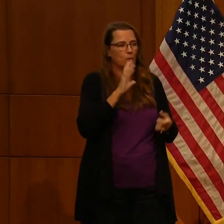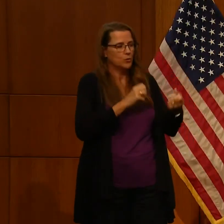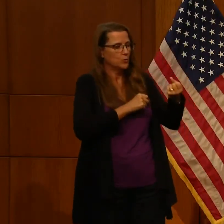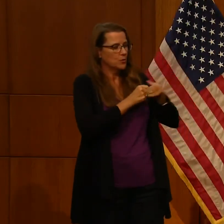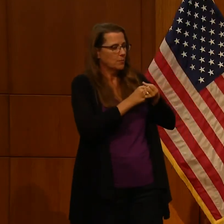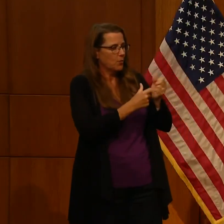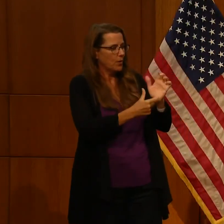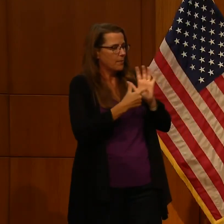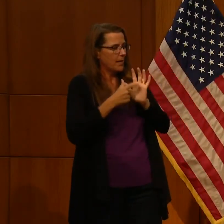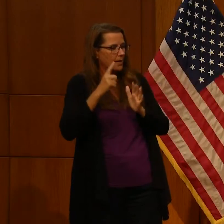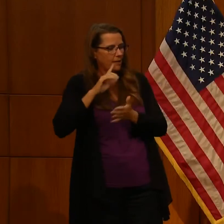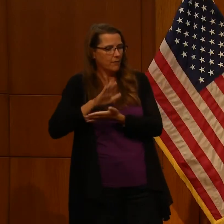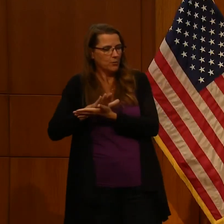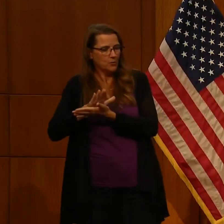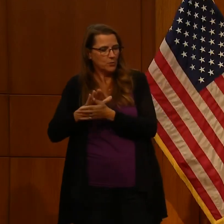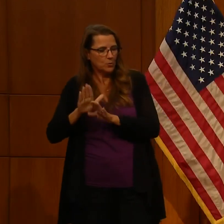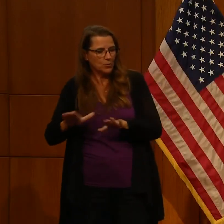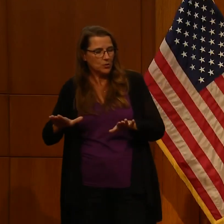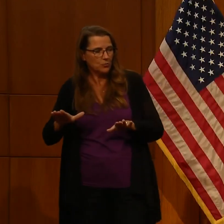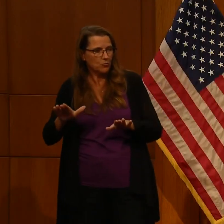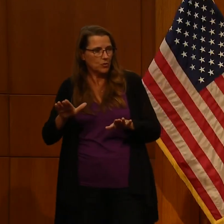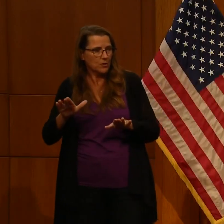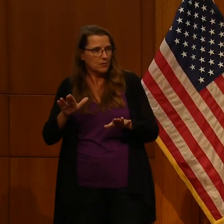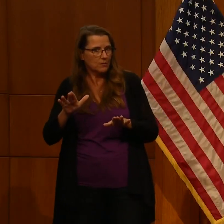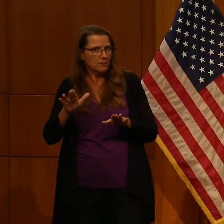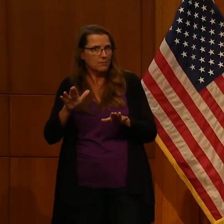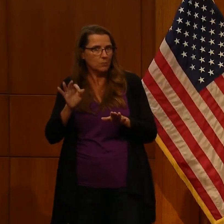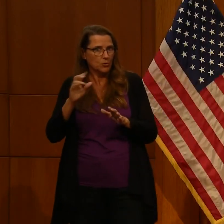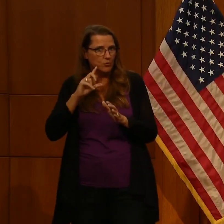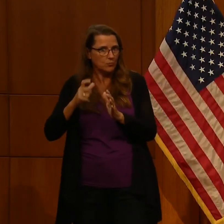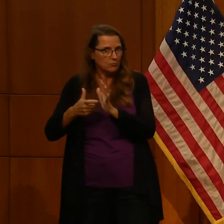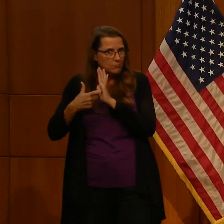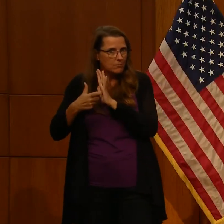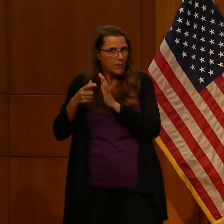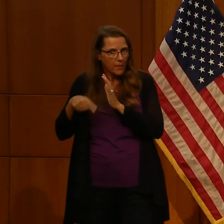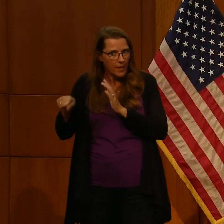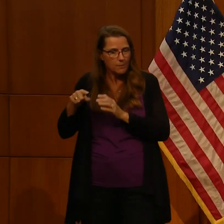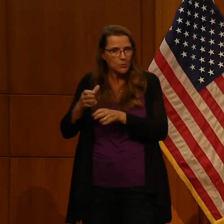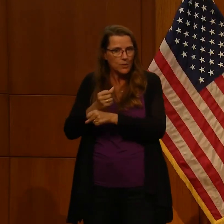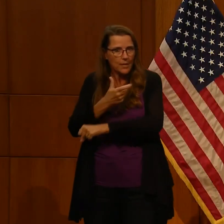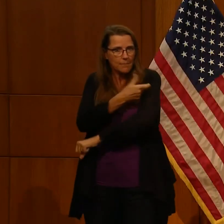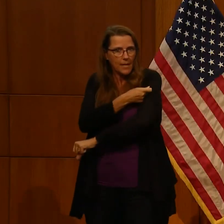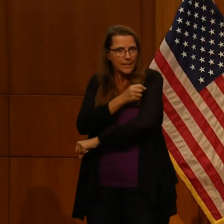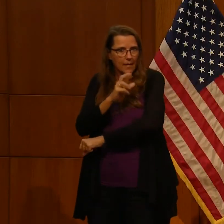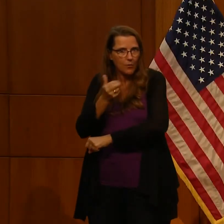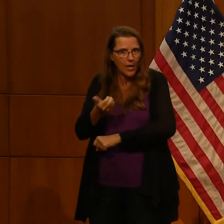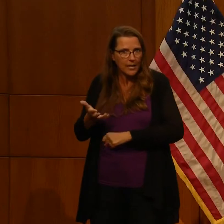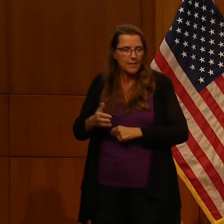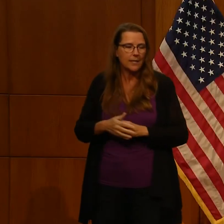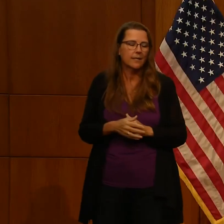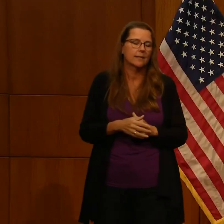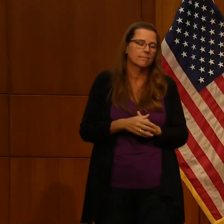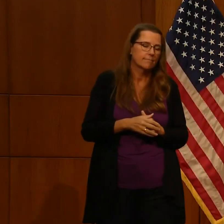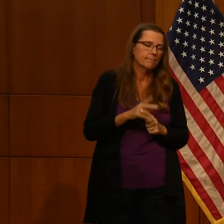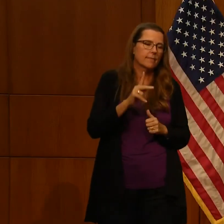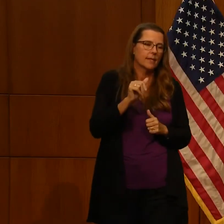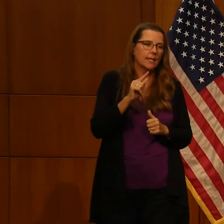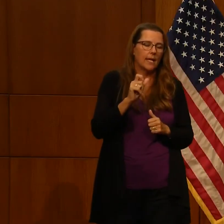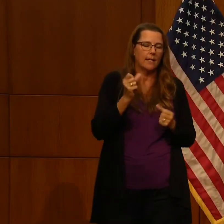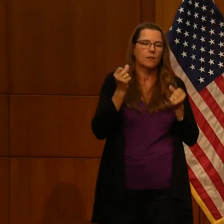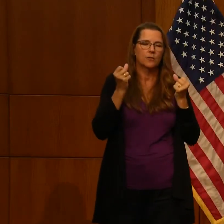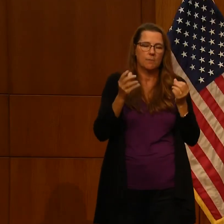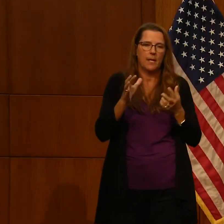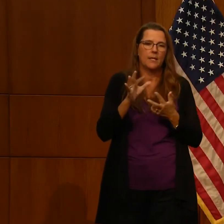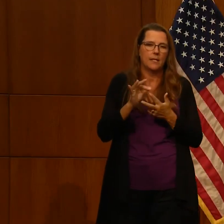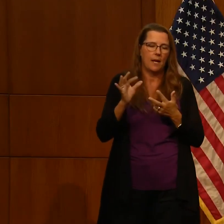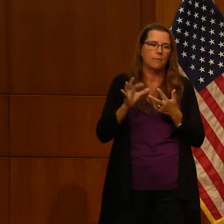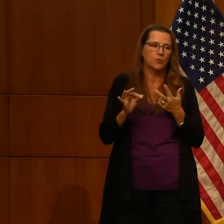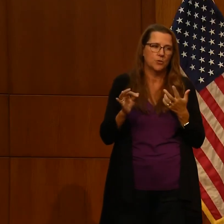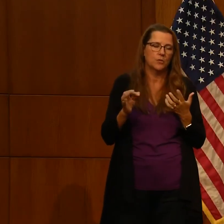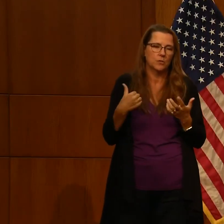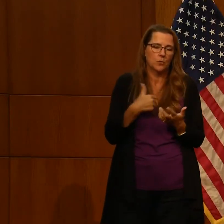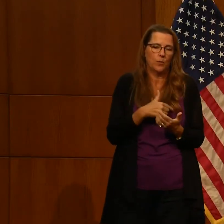GETTING A SHOT. CAME OUT OR